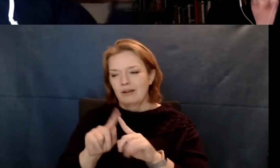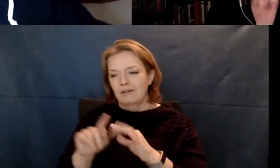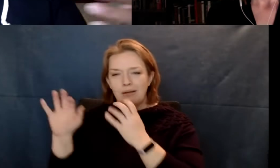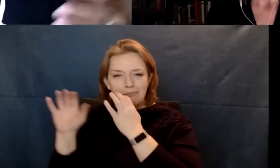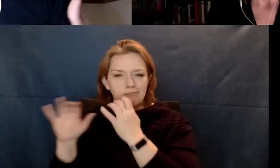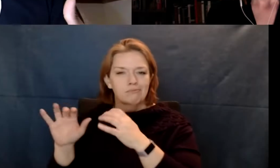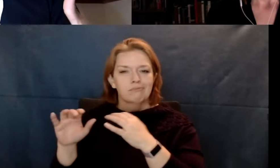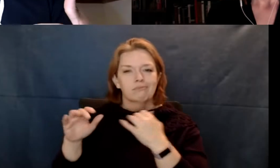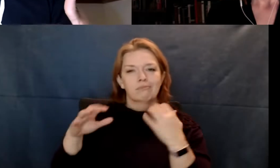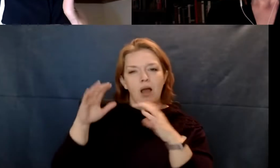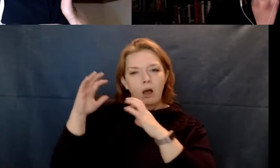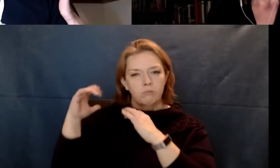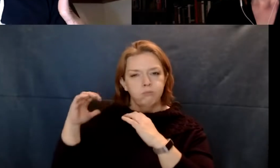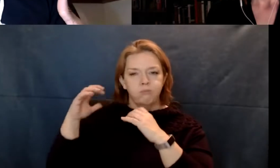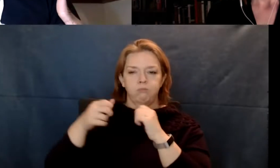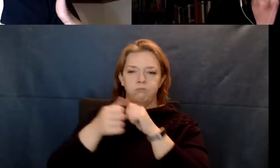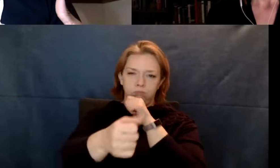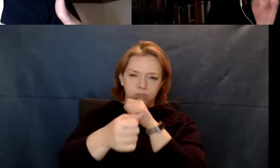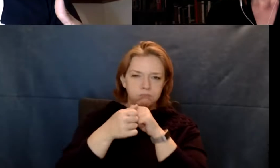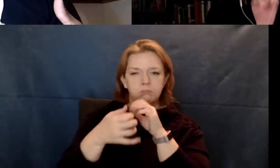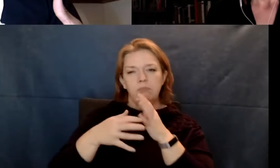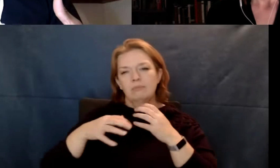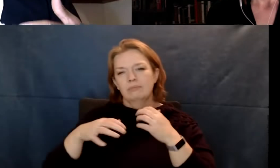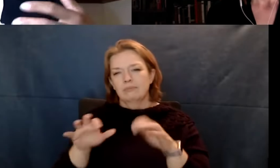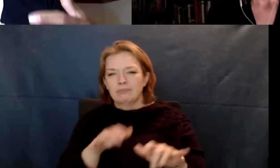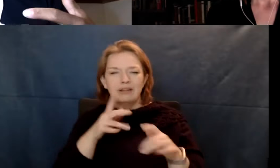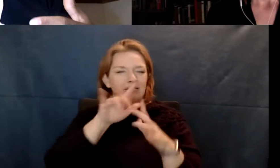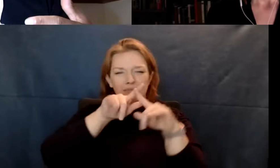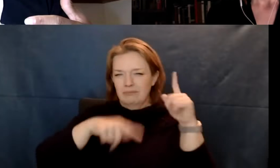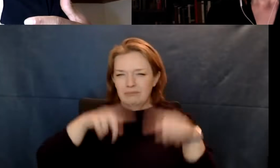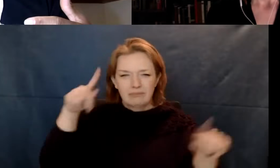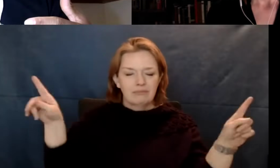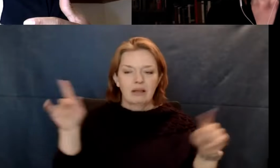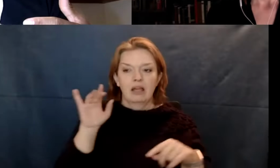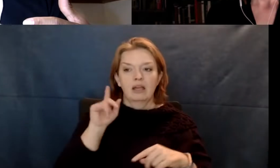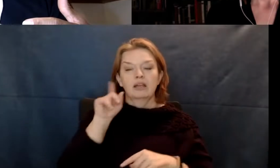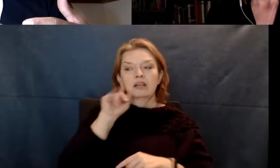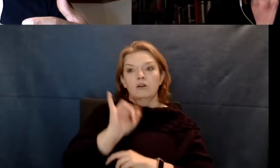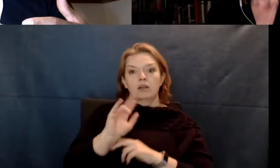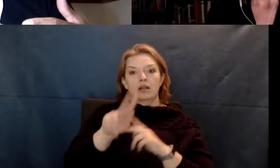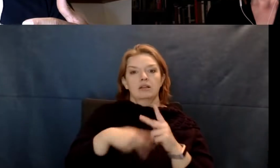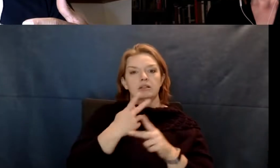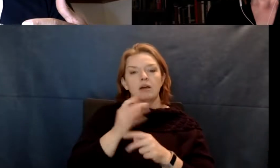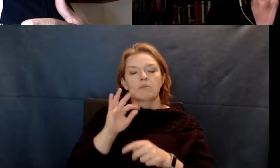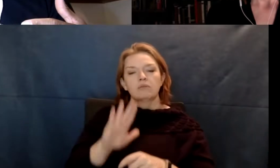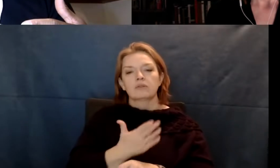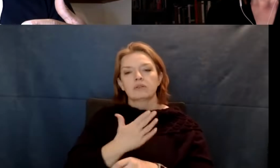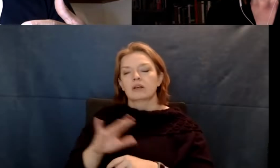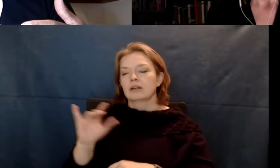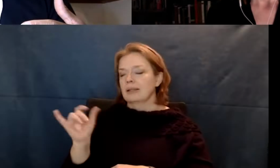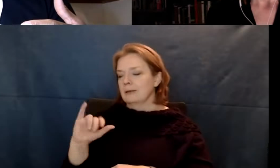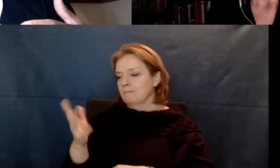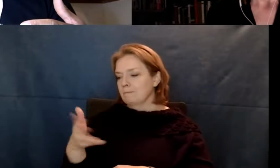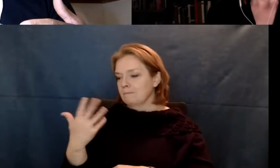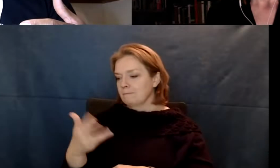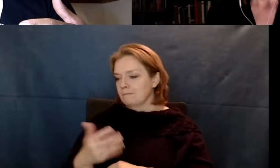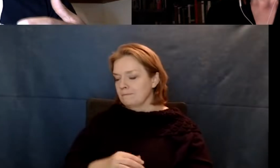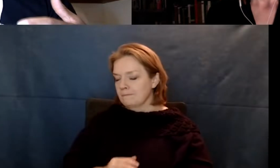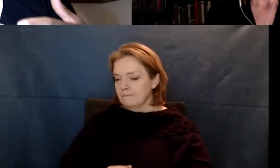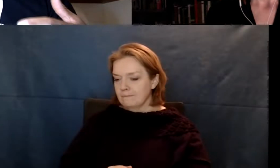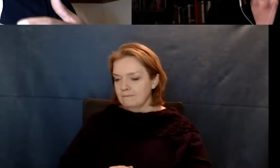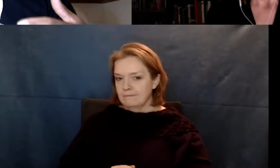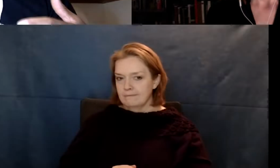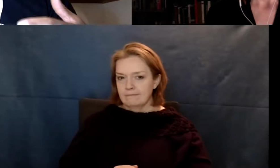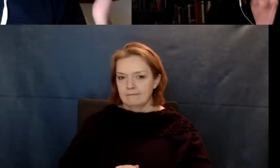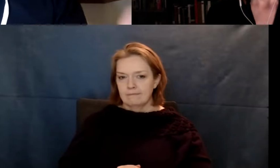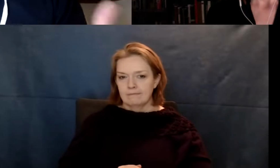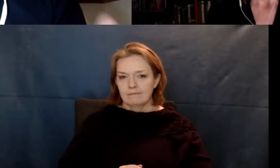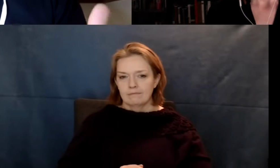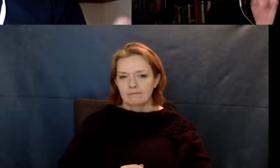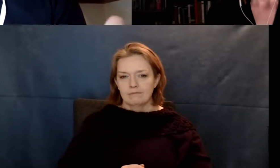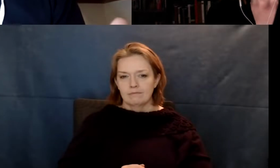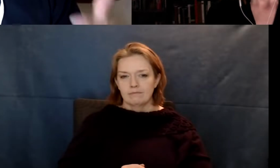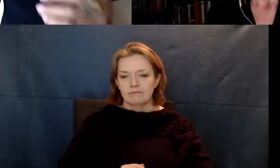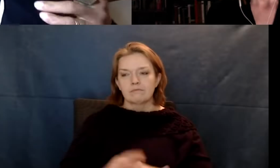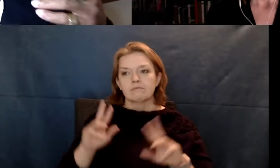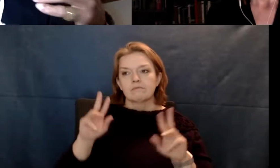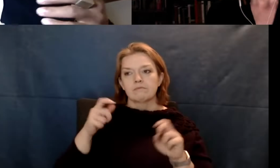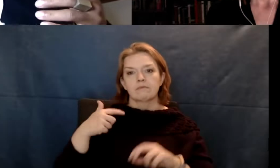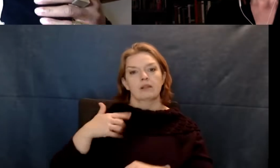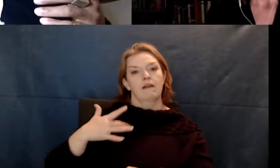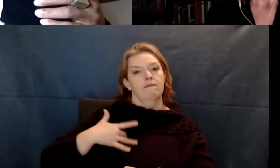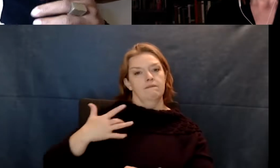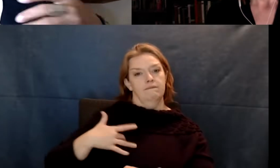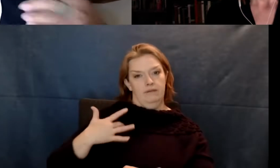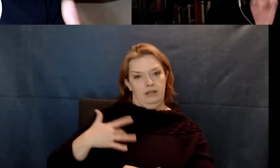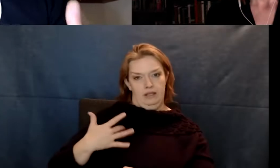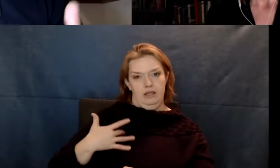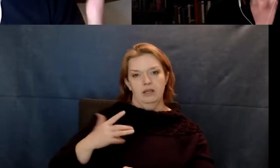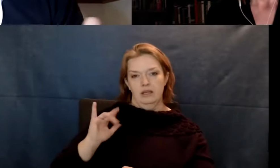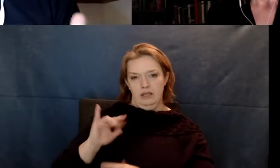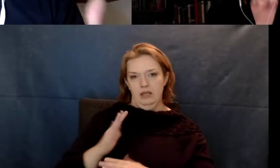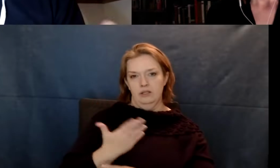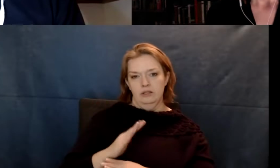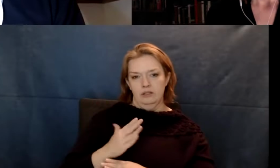hearing a song like Happy Feelings by Frankie Beverly, Maze, through a 200 piece marching